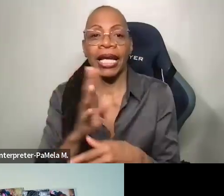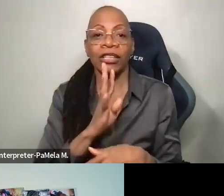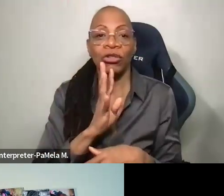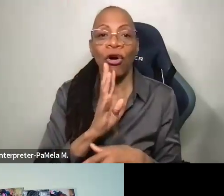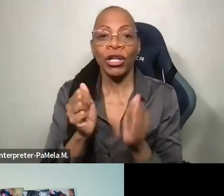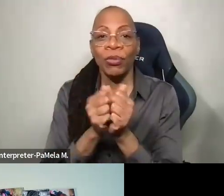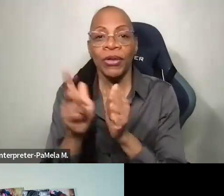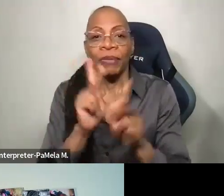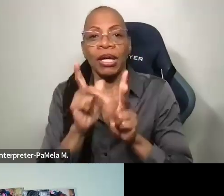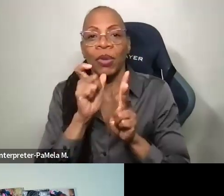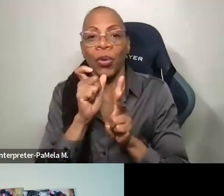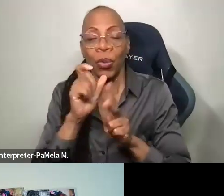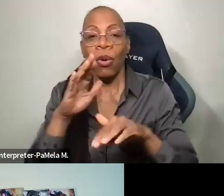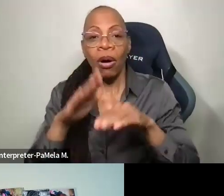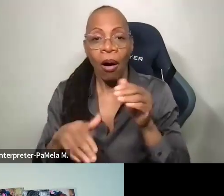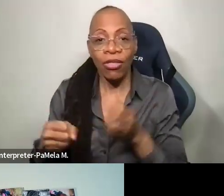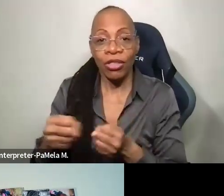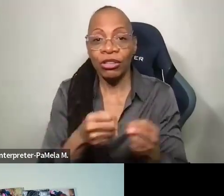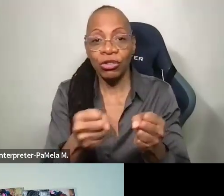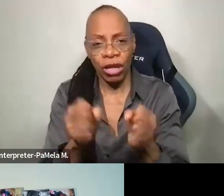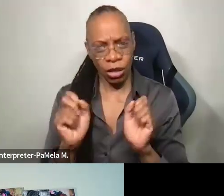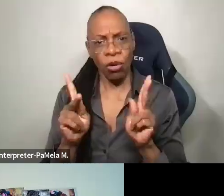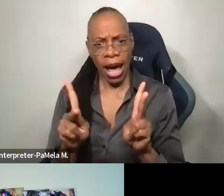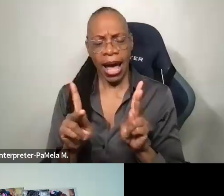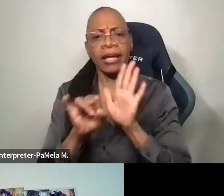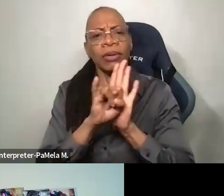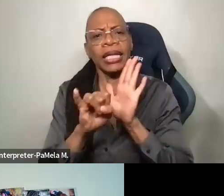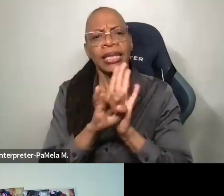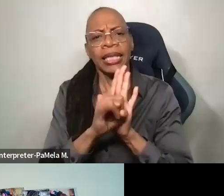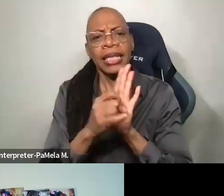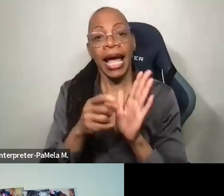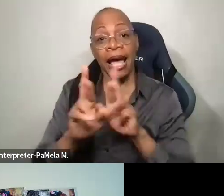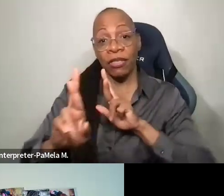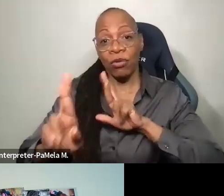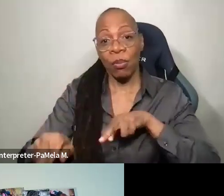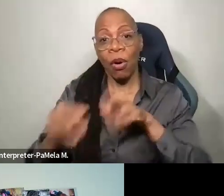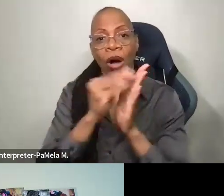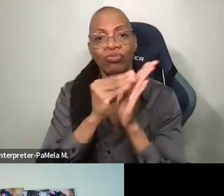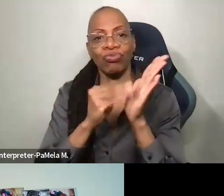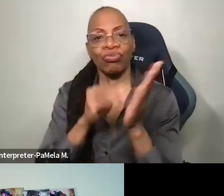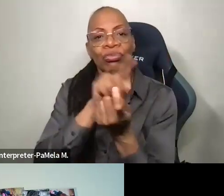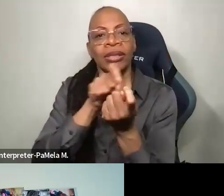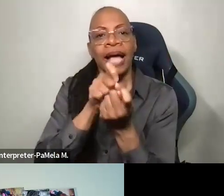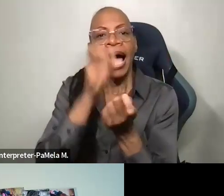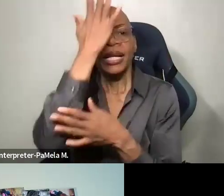Like that's okay. And you would indicate in the report, you know, exactly why they weren't enrolled